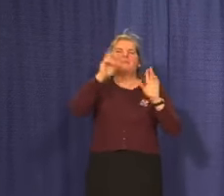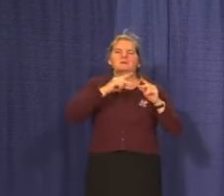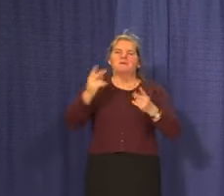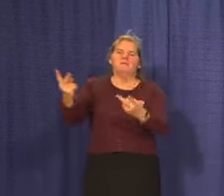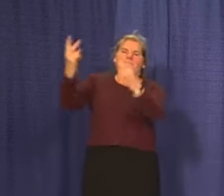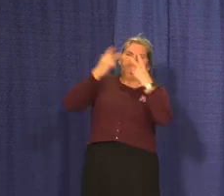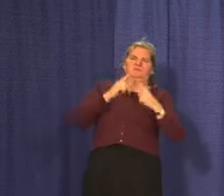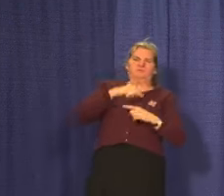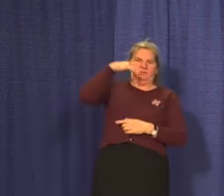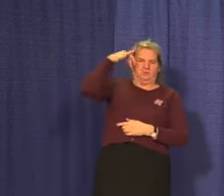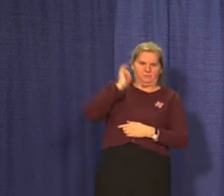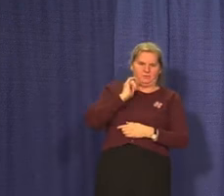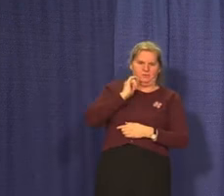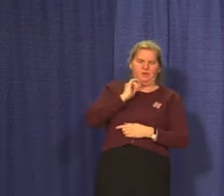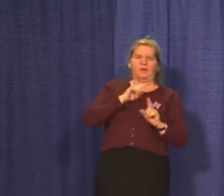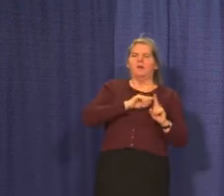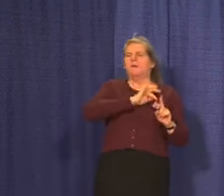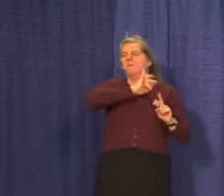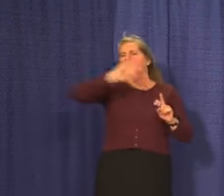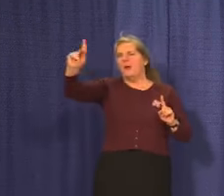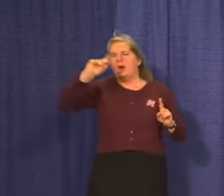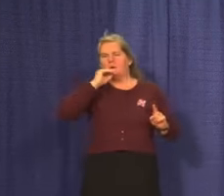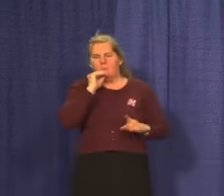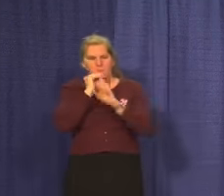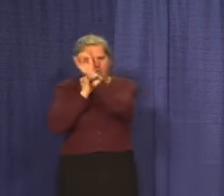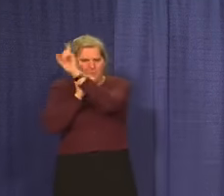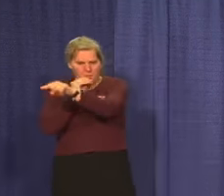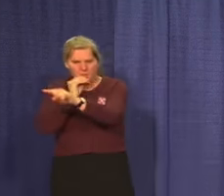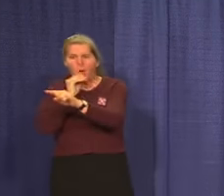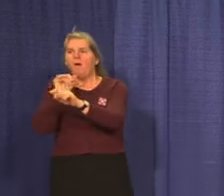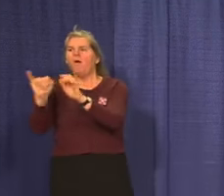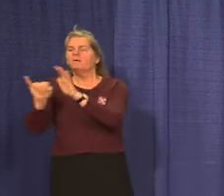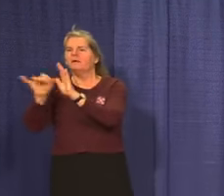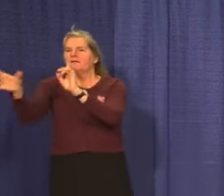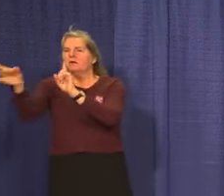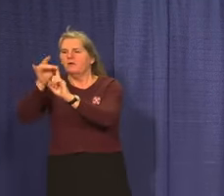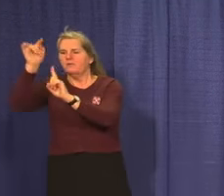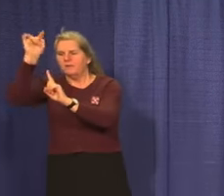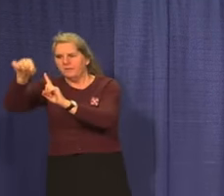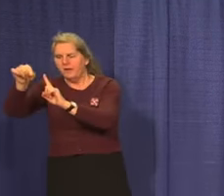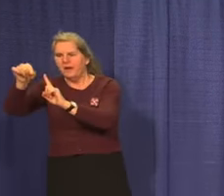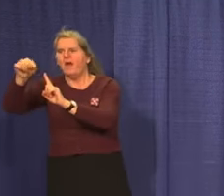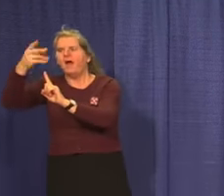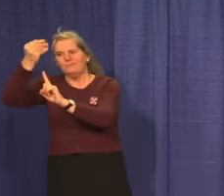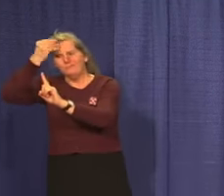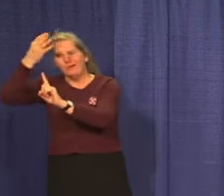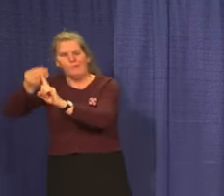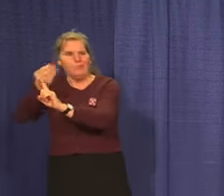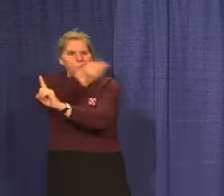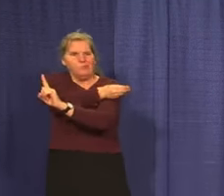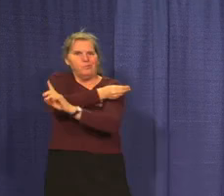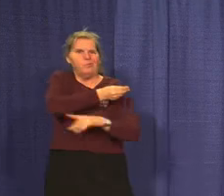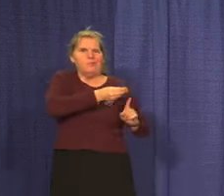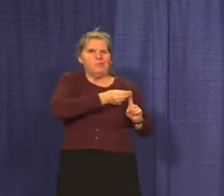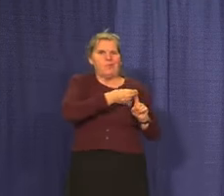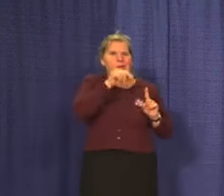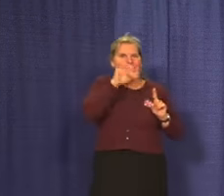AND IS NAMED AS A CONTACT FROM SOMEONE IN ONE OF THE PROVINCES AND COMES FORWARD FOR TESTING DUE TO SYMPTOMS.